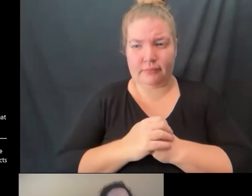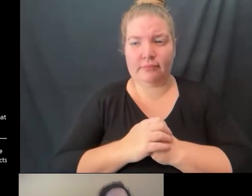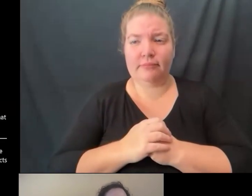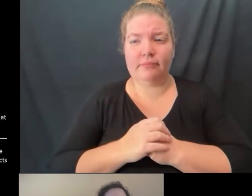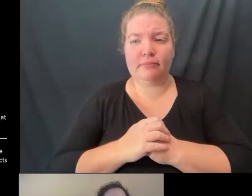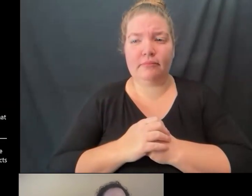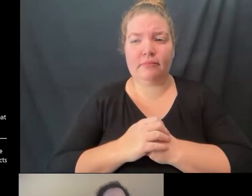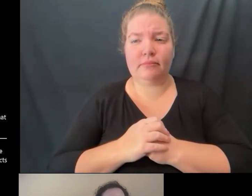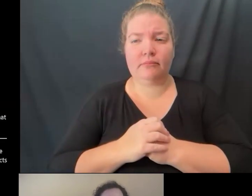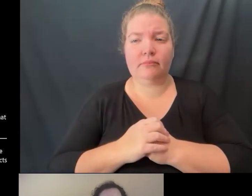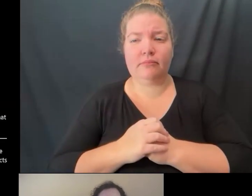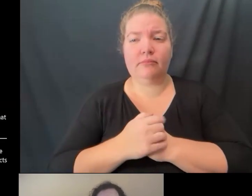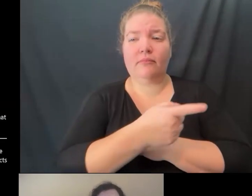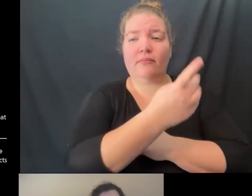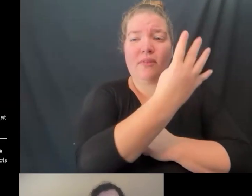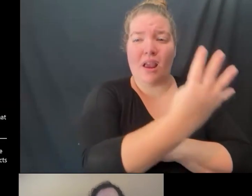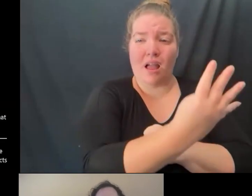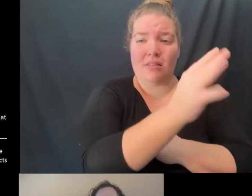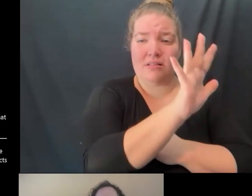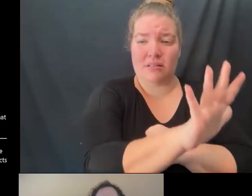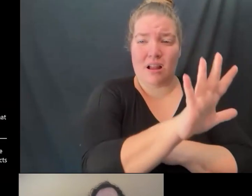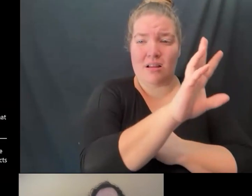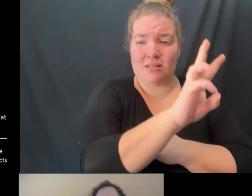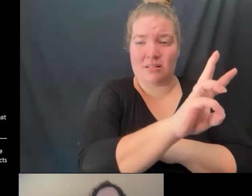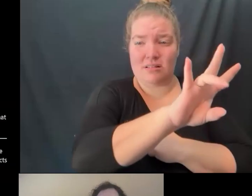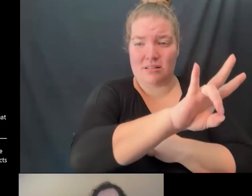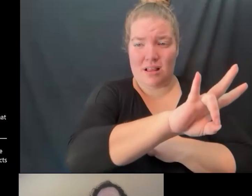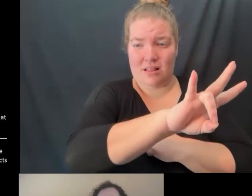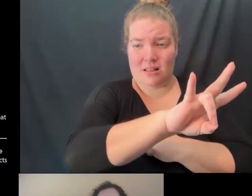So you may remember we had Clause 4, Clause 5, Clause